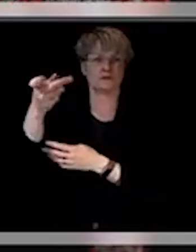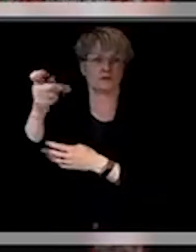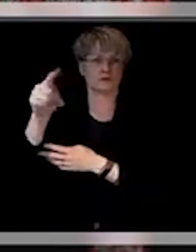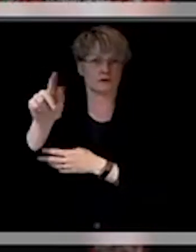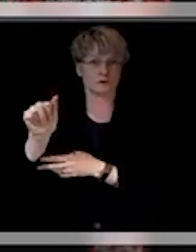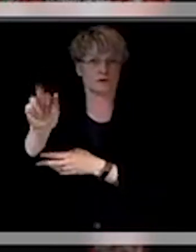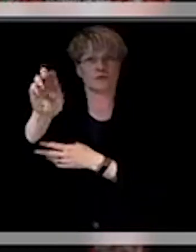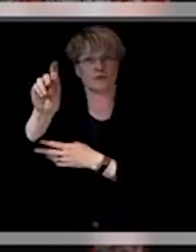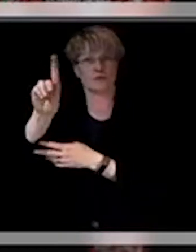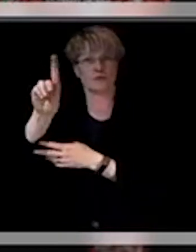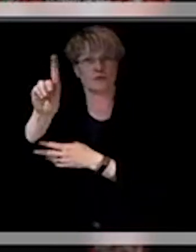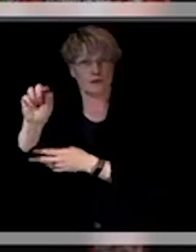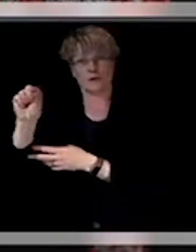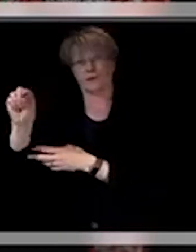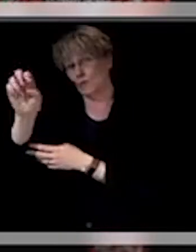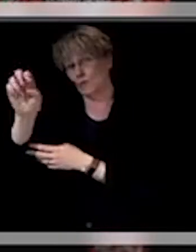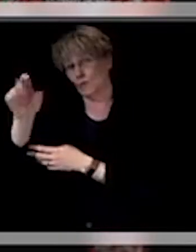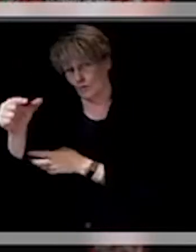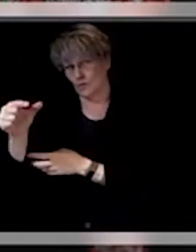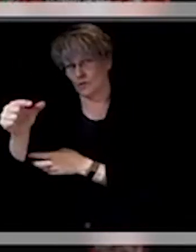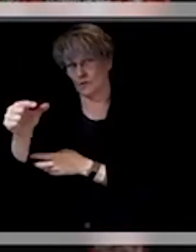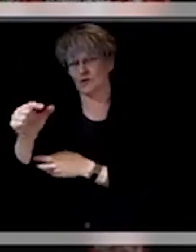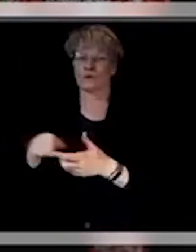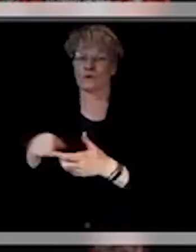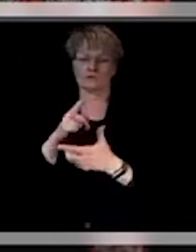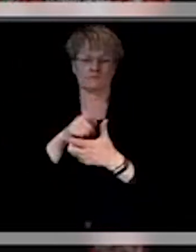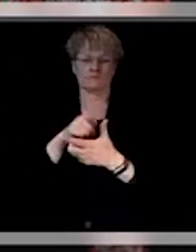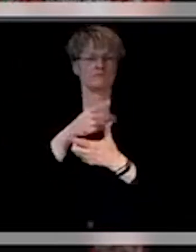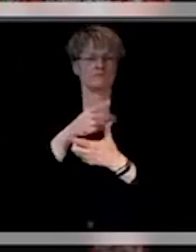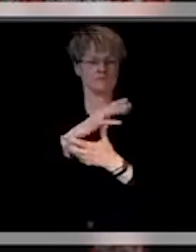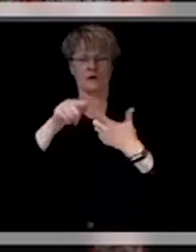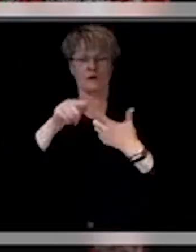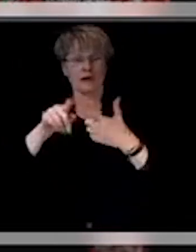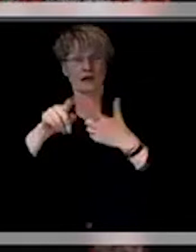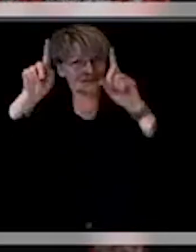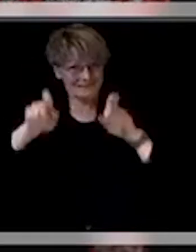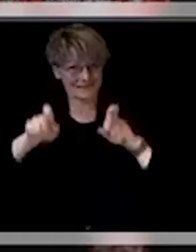thing you can do, even if you're not sick, is get tested and we do recommend that people